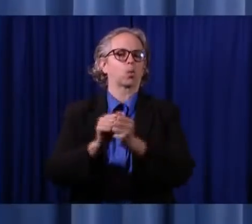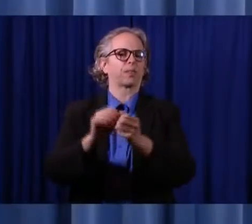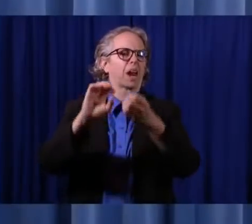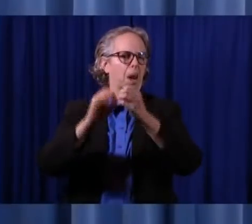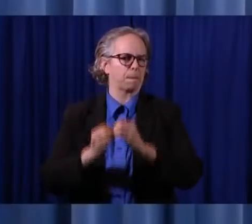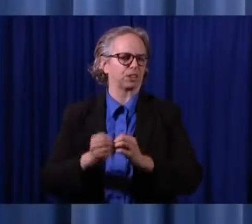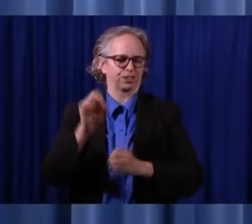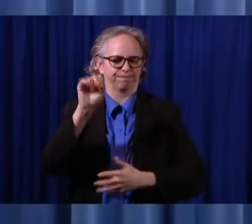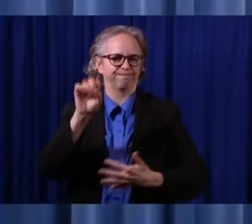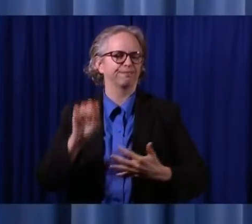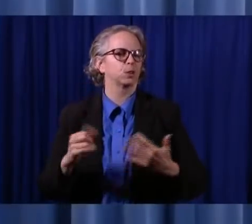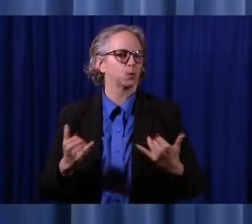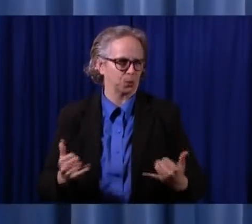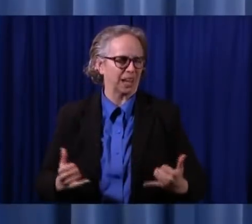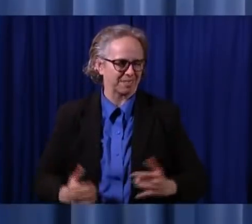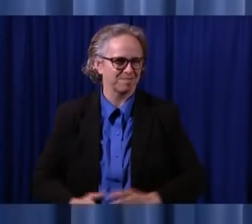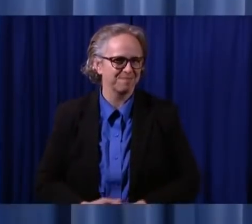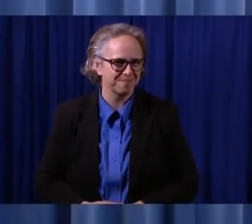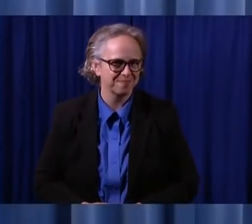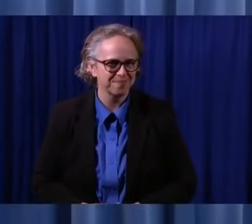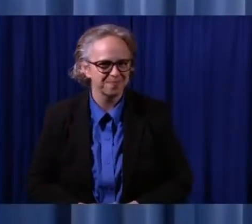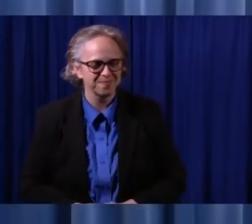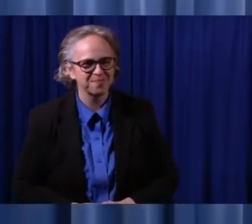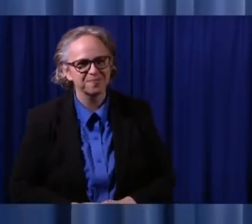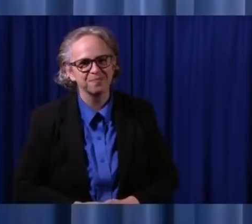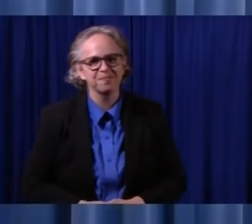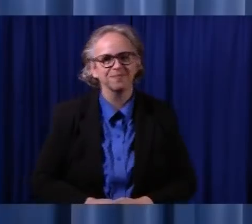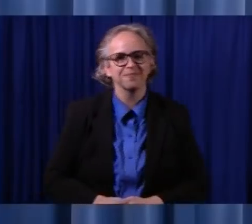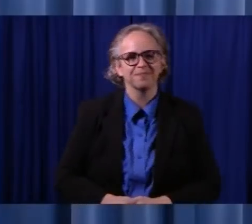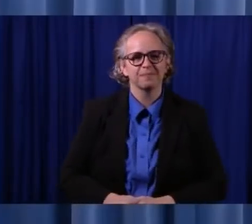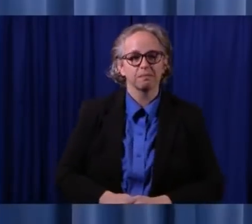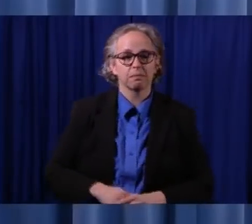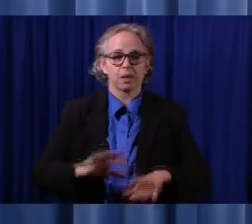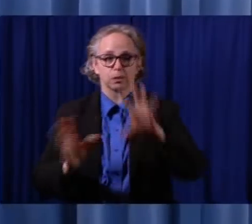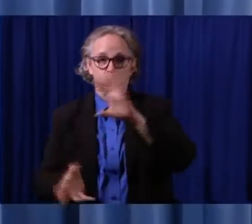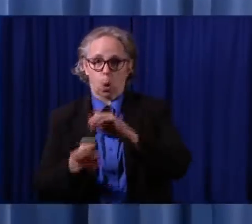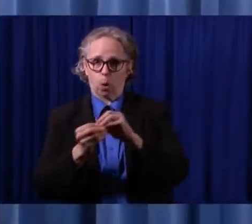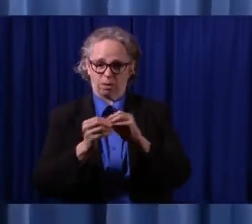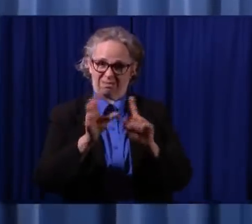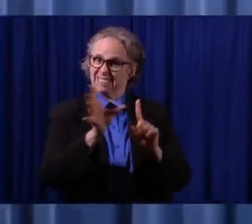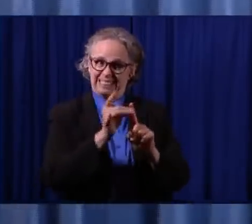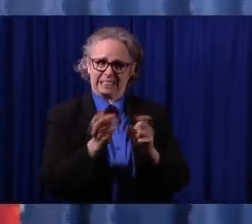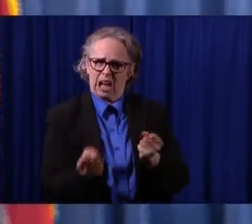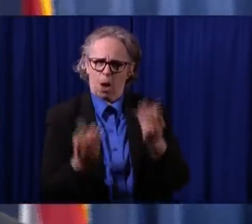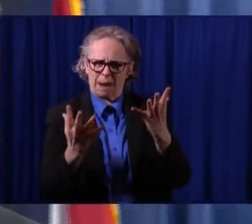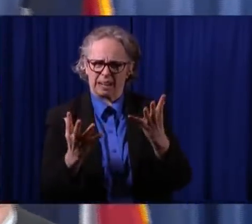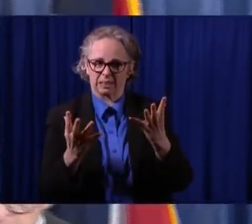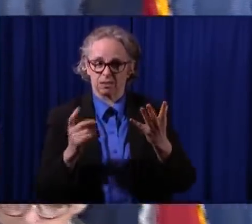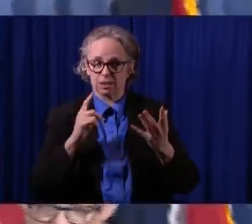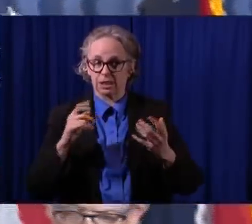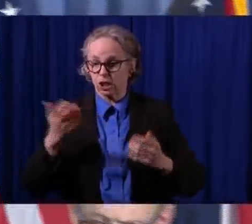THANKS, EVERYBODY. WE WILL START WITH THE NUMBERS TODAY WE WILL GET ON